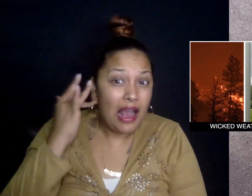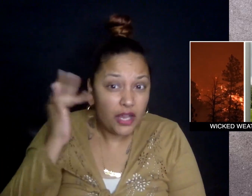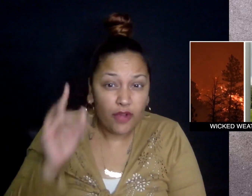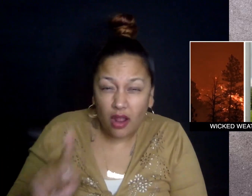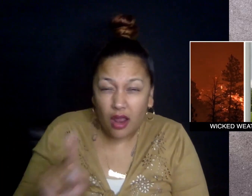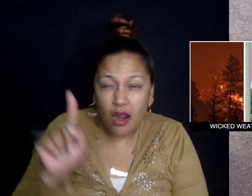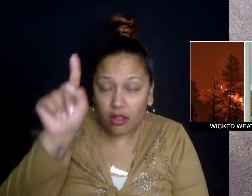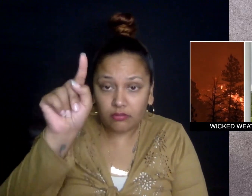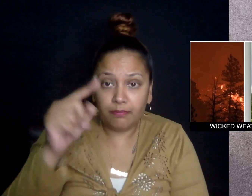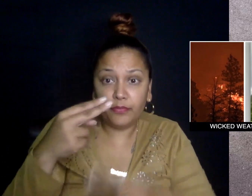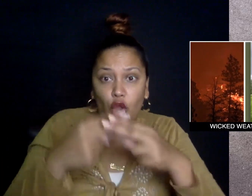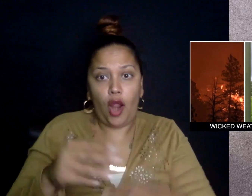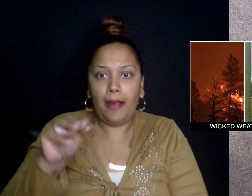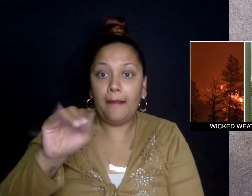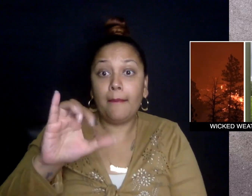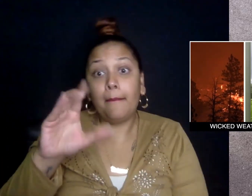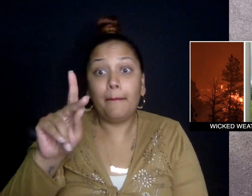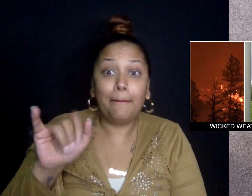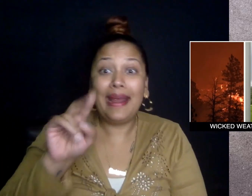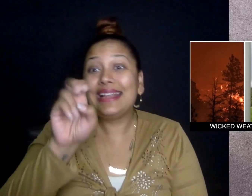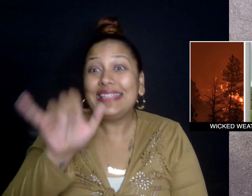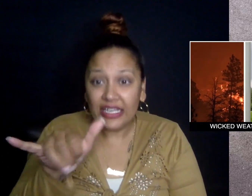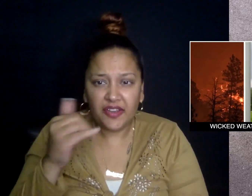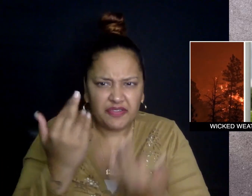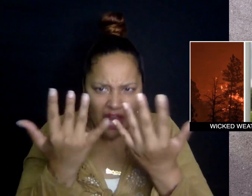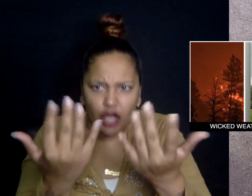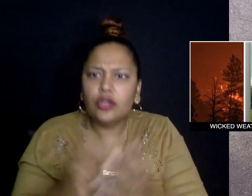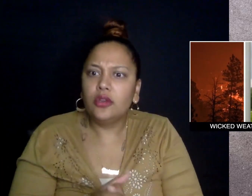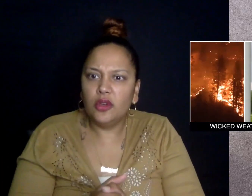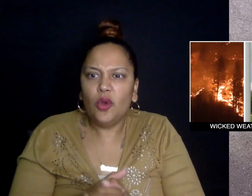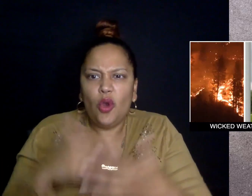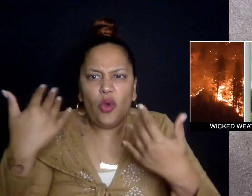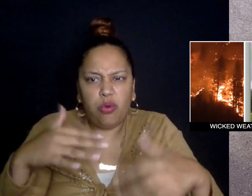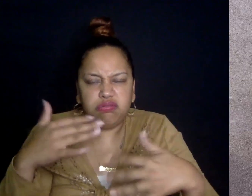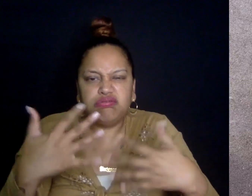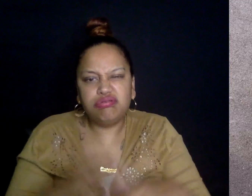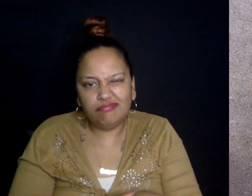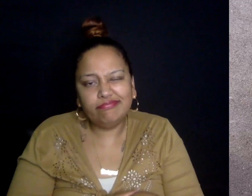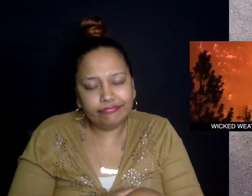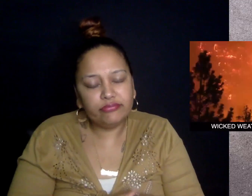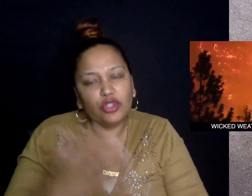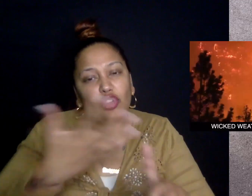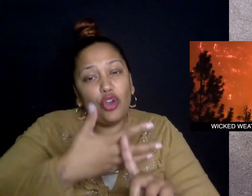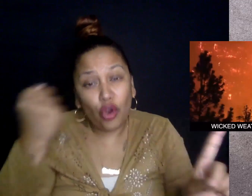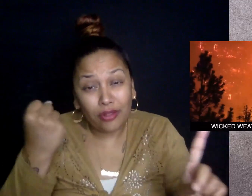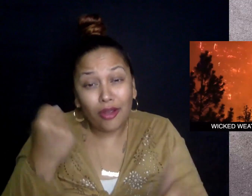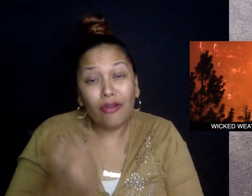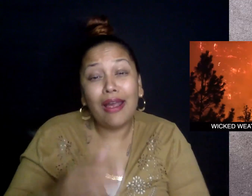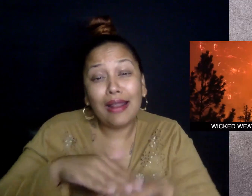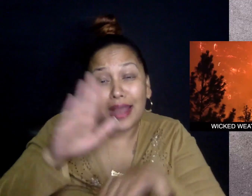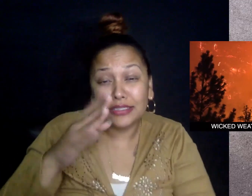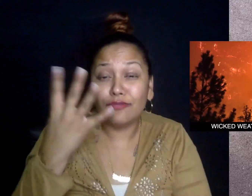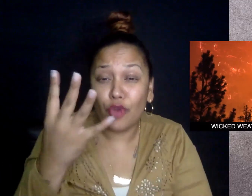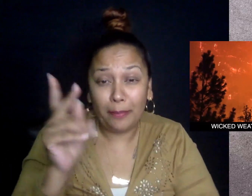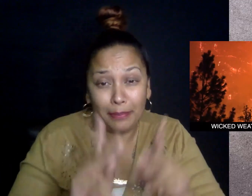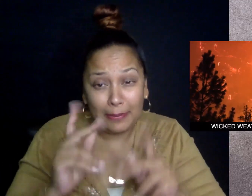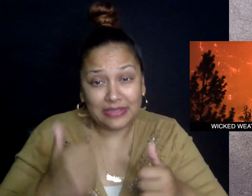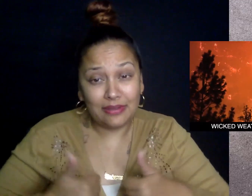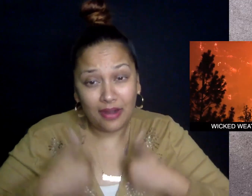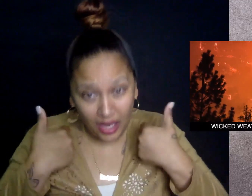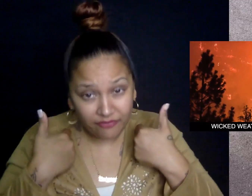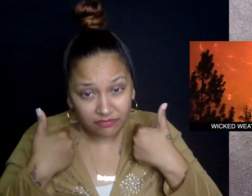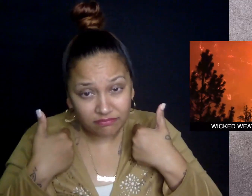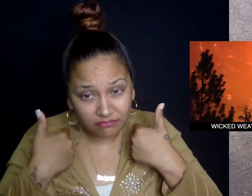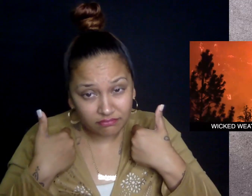in West Virginia and wildfires in California in Northern California the McKinney fire has